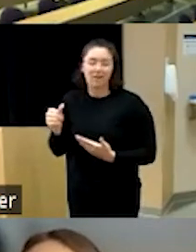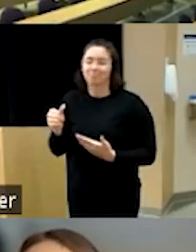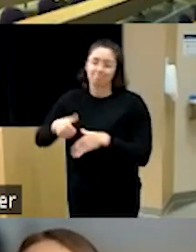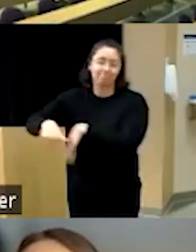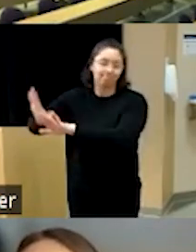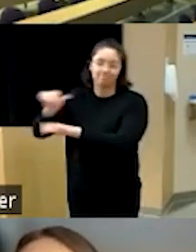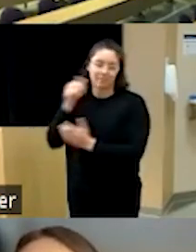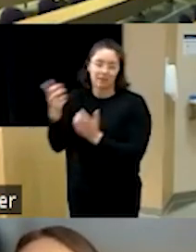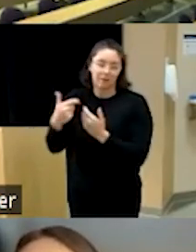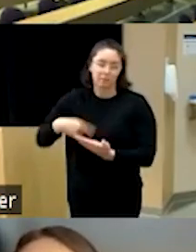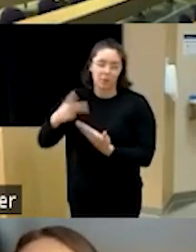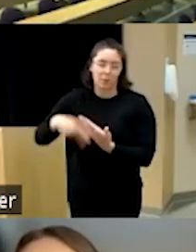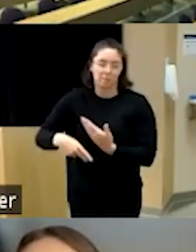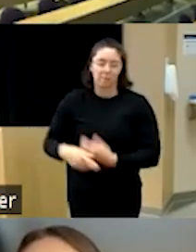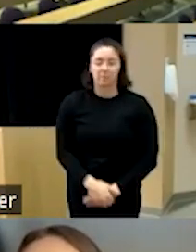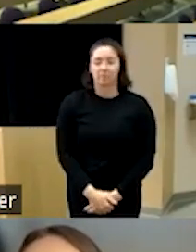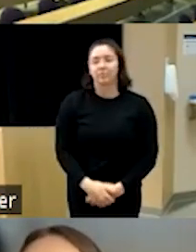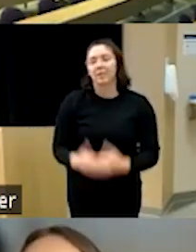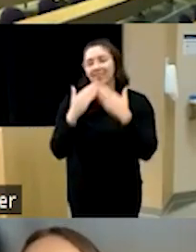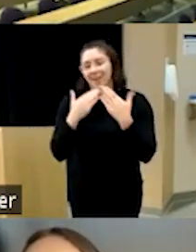thank you so much please come and share your secrets with the states